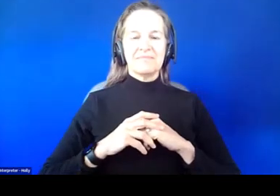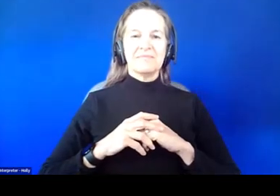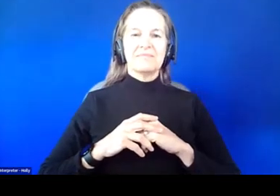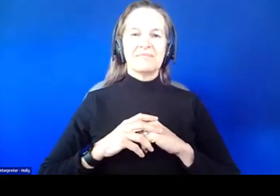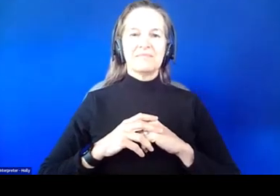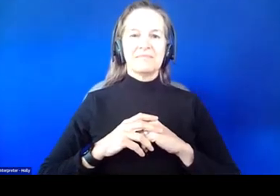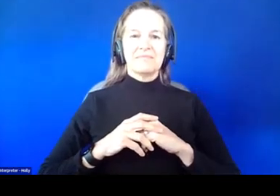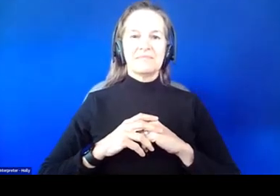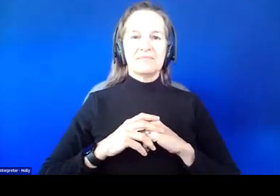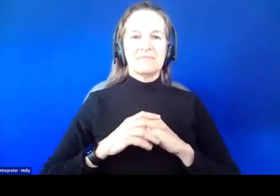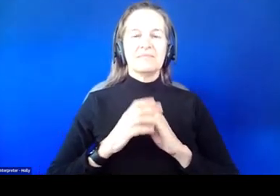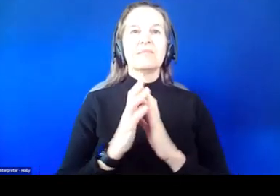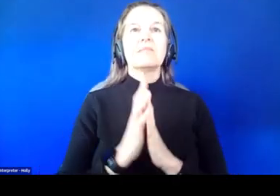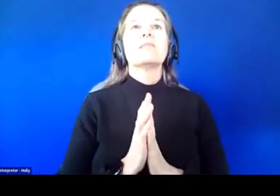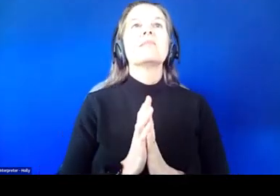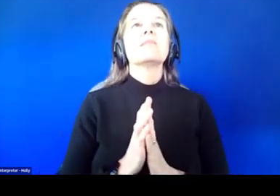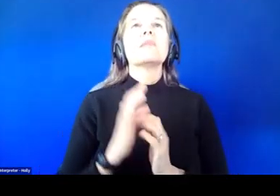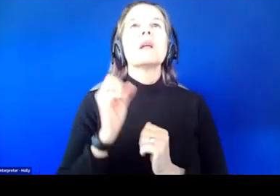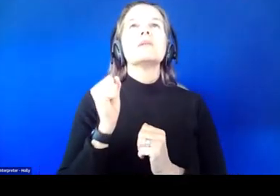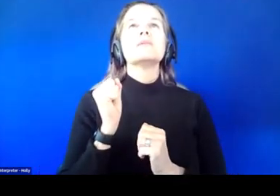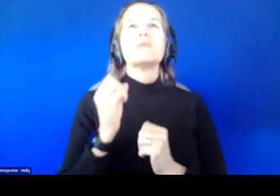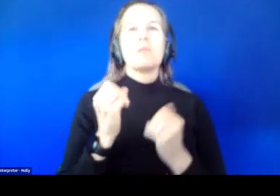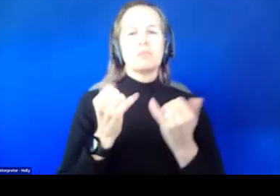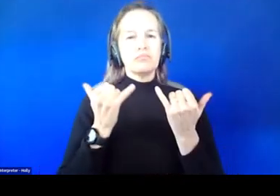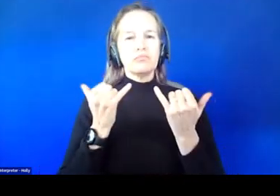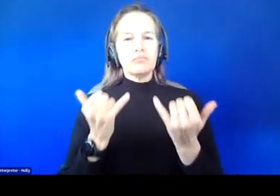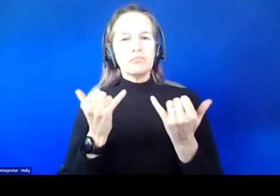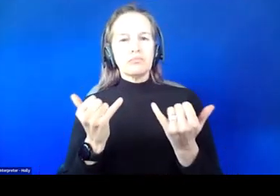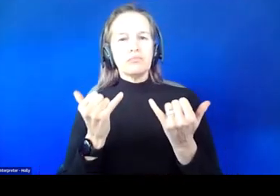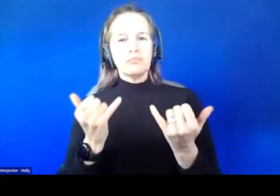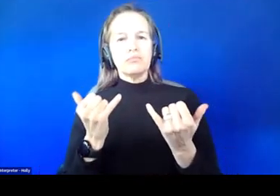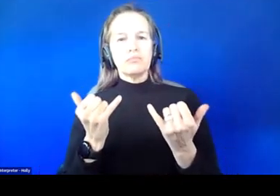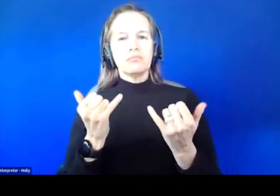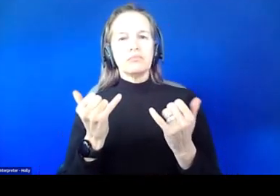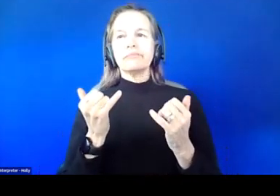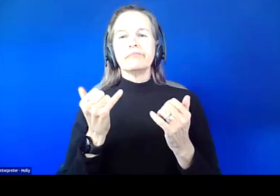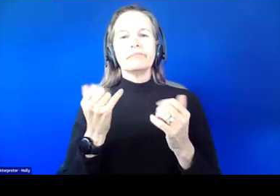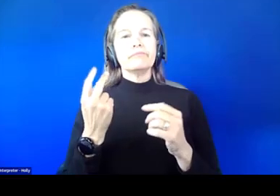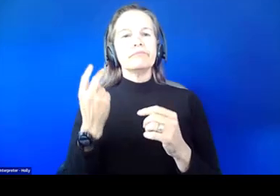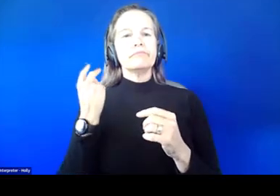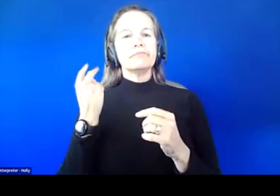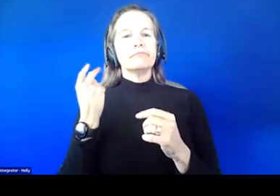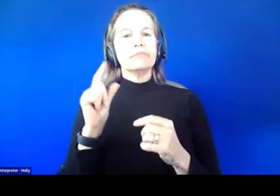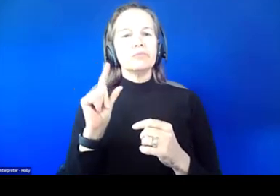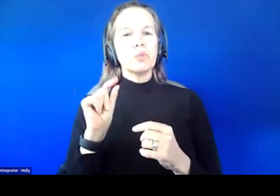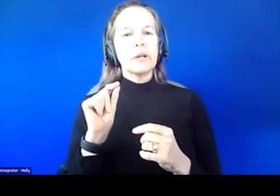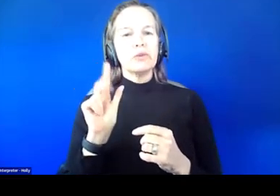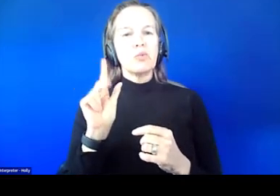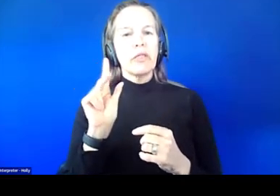So, looking at 2023 data, which is the most